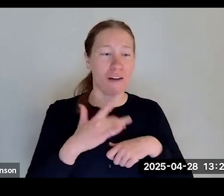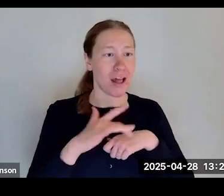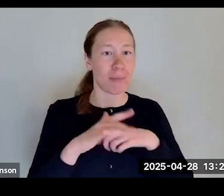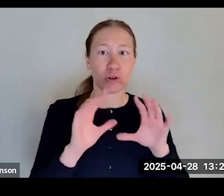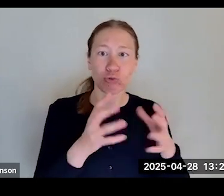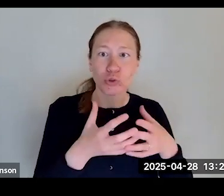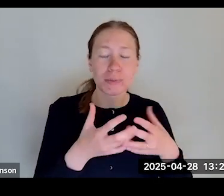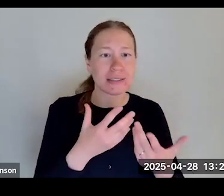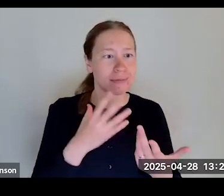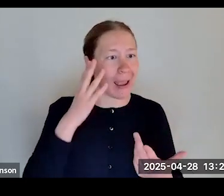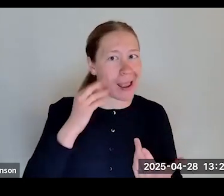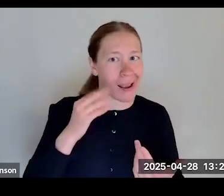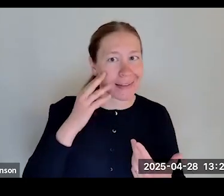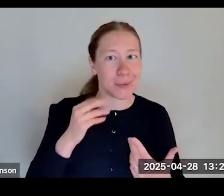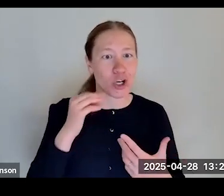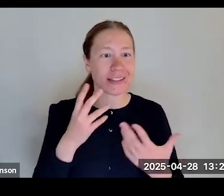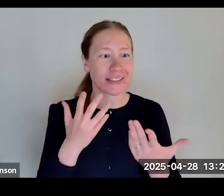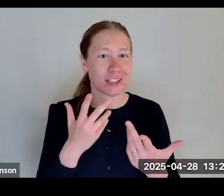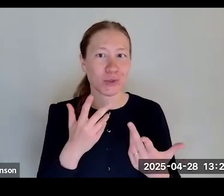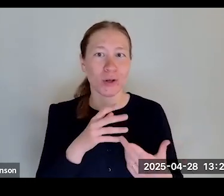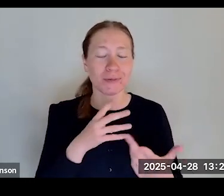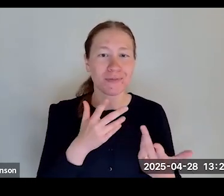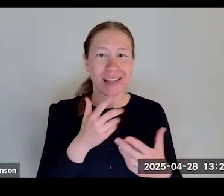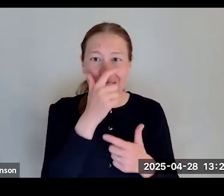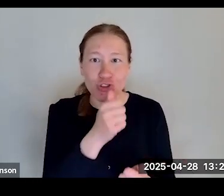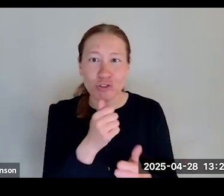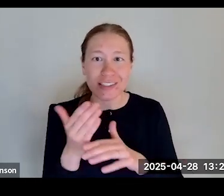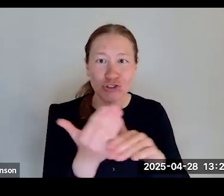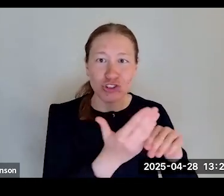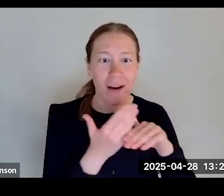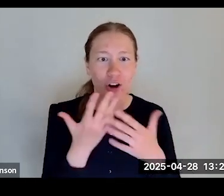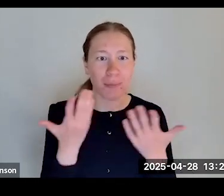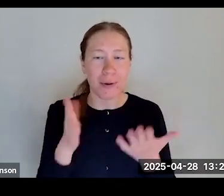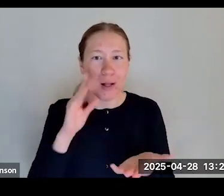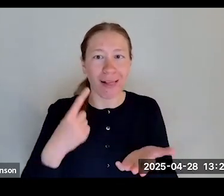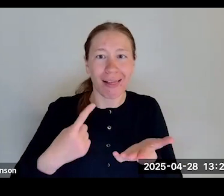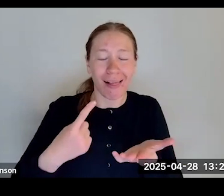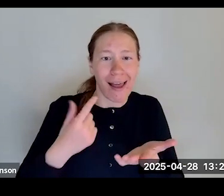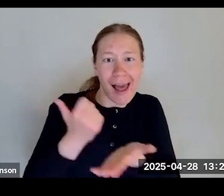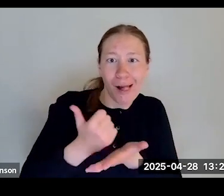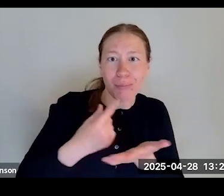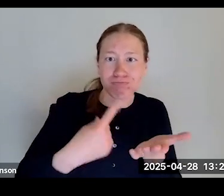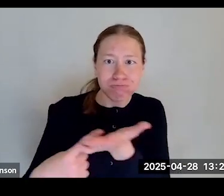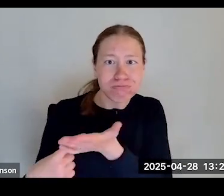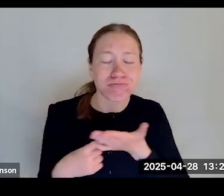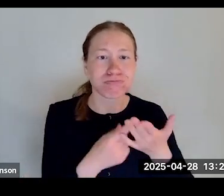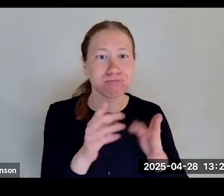or experiences that may be helpful to talk through your circumstances. They may have a lived experience similar